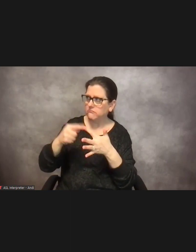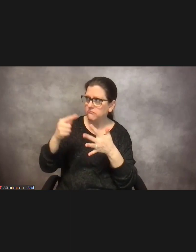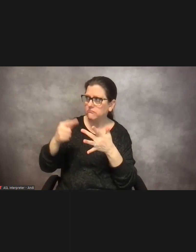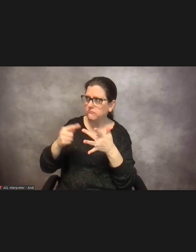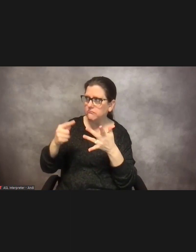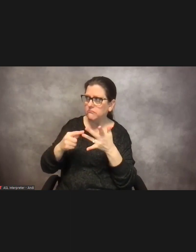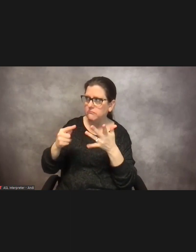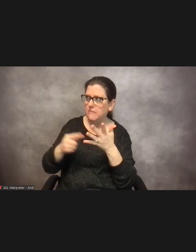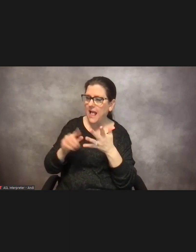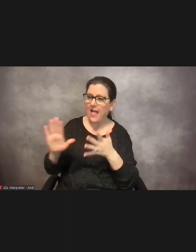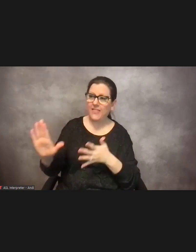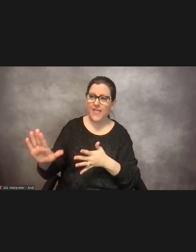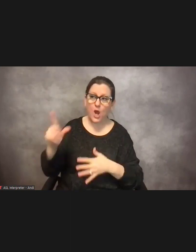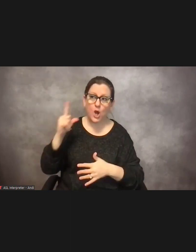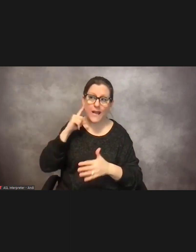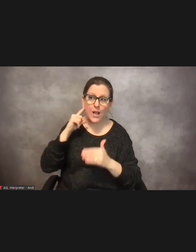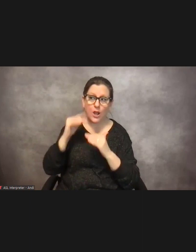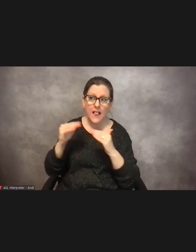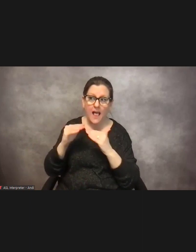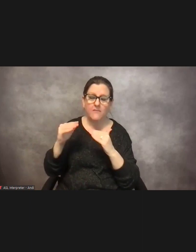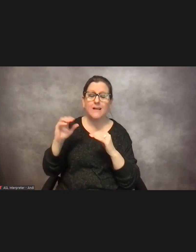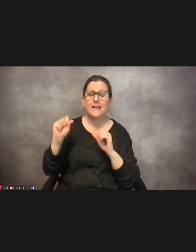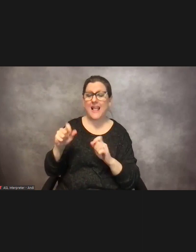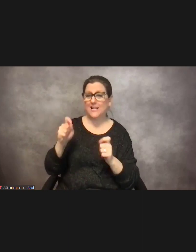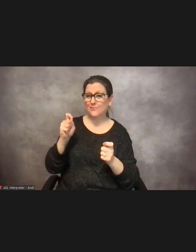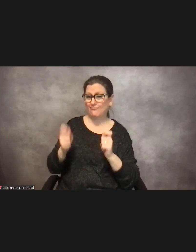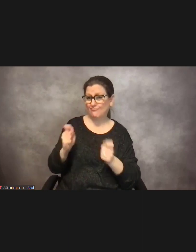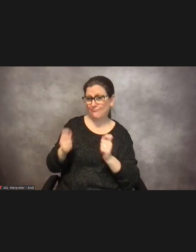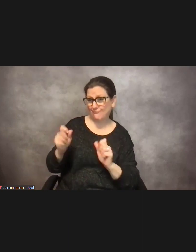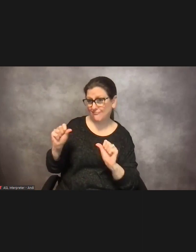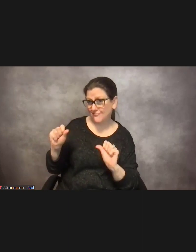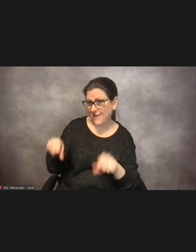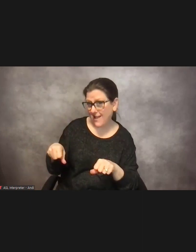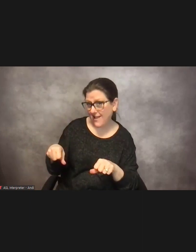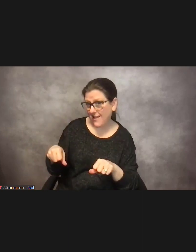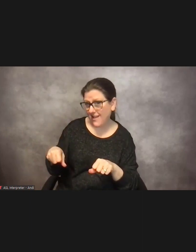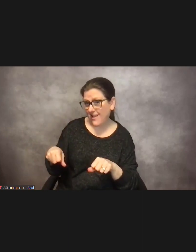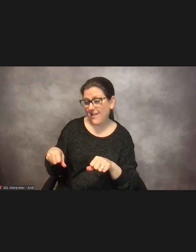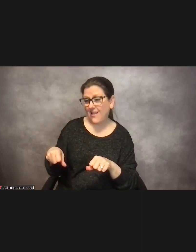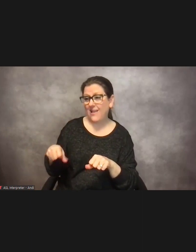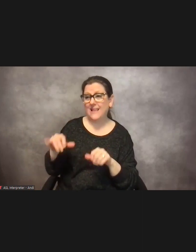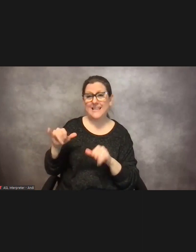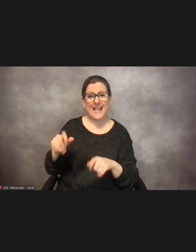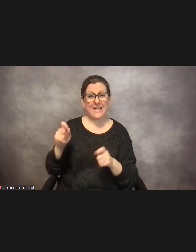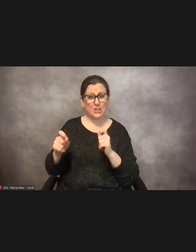facts, that hearing status of a child can change, and they can